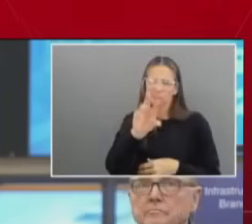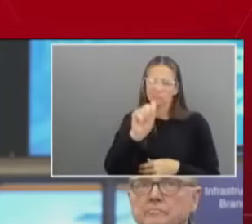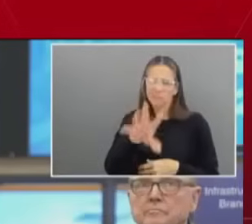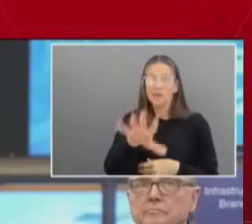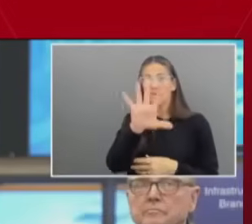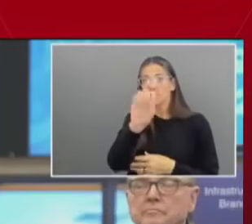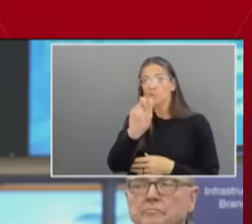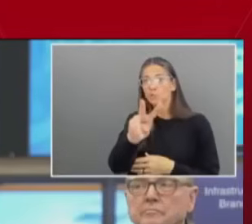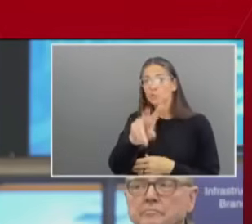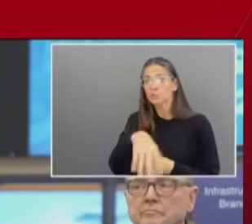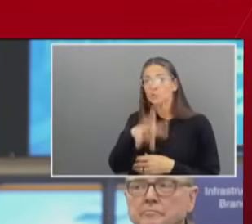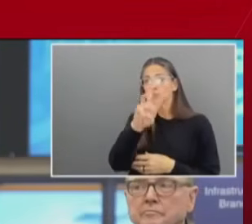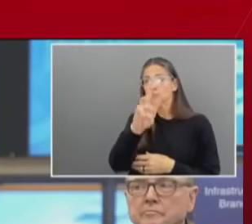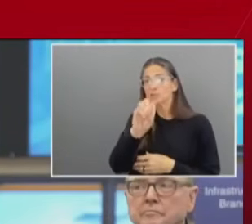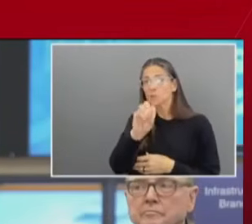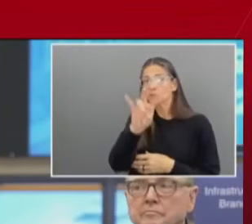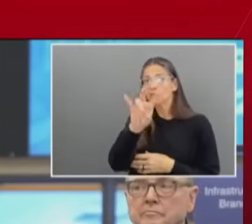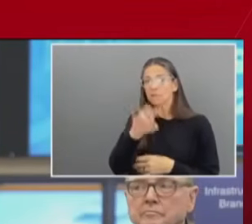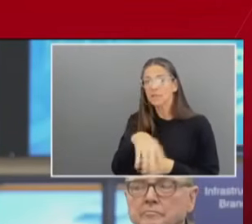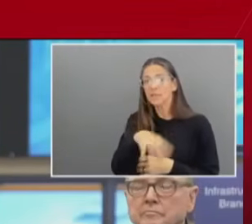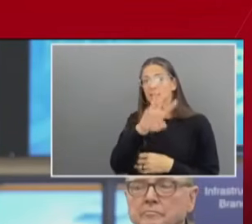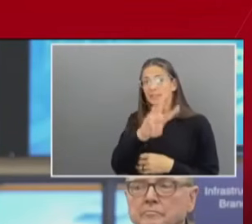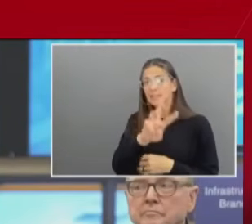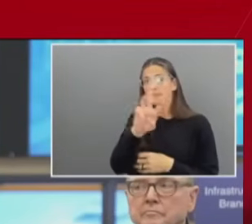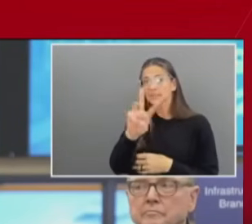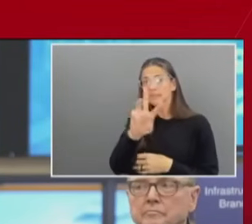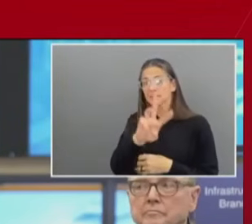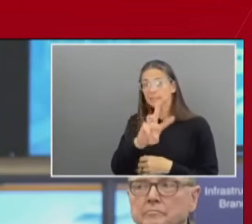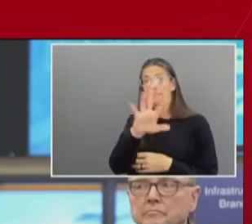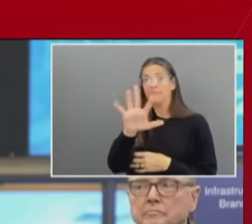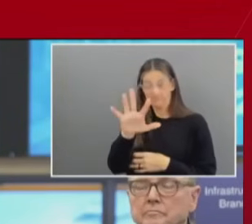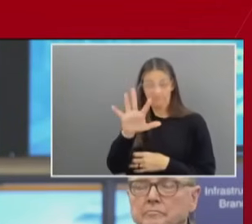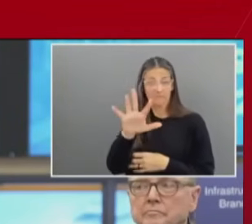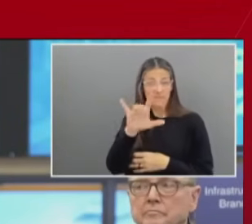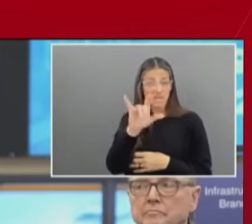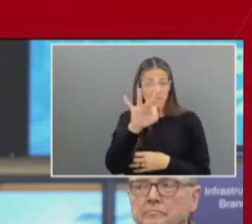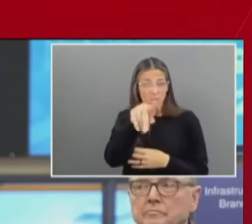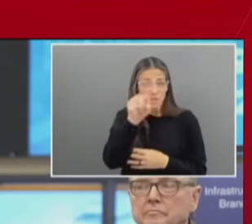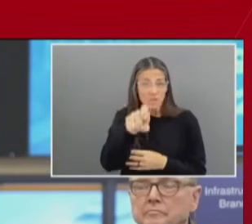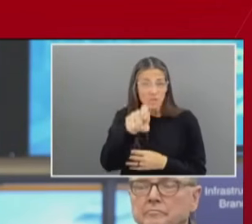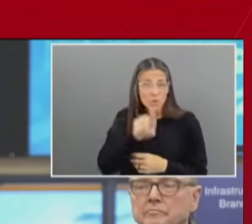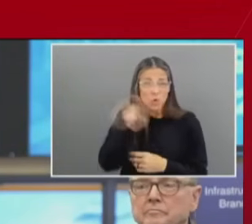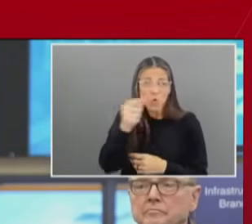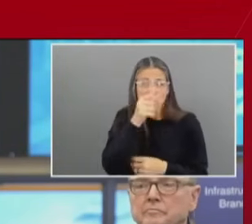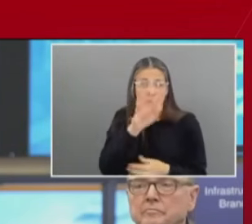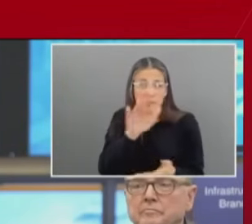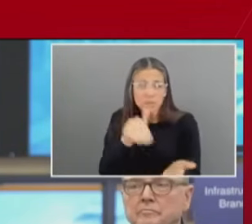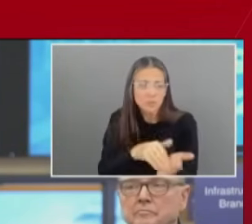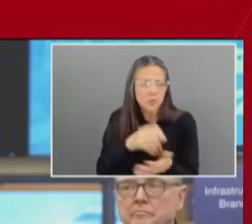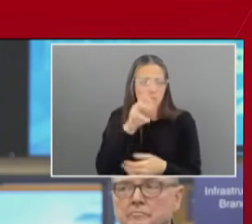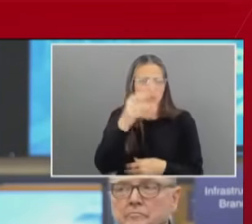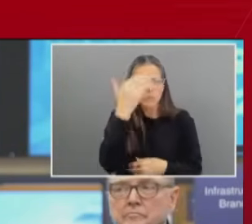REMEMBER THE PHONE NUMBER THAT WE POSTED YESTERDAY AND I’M GLAD TO SHARE IT WITH YOU TODAY.